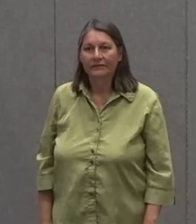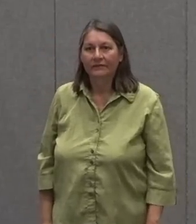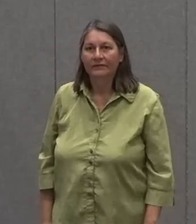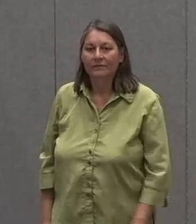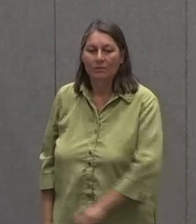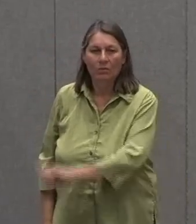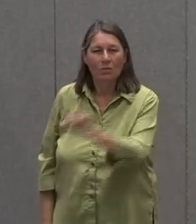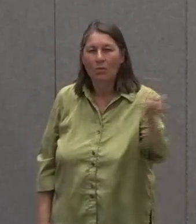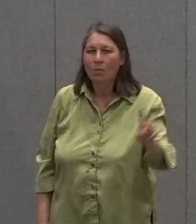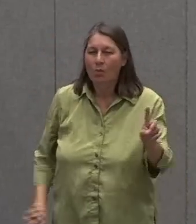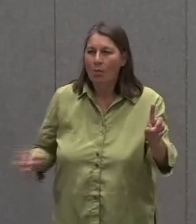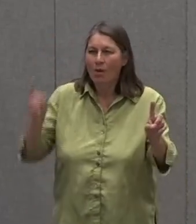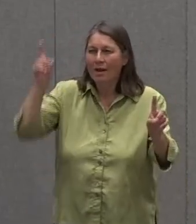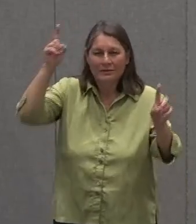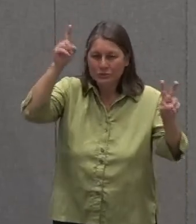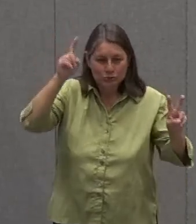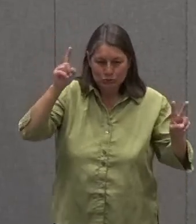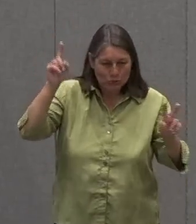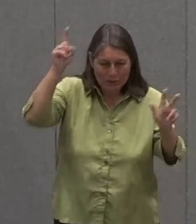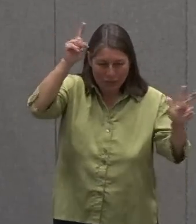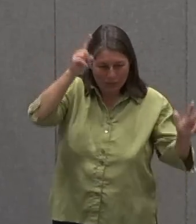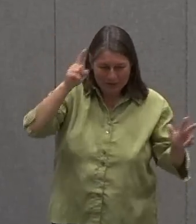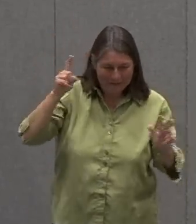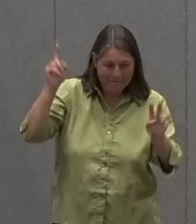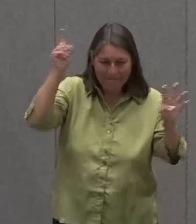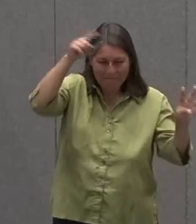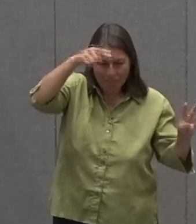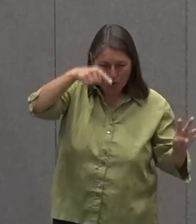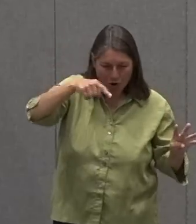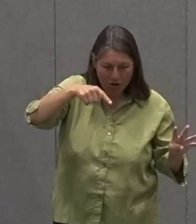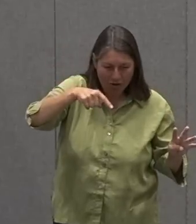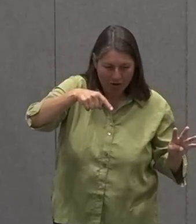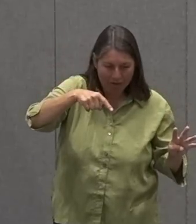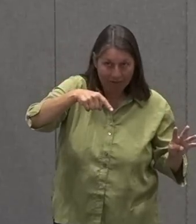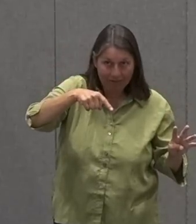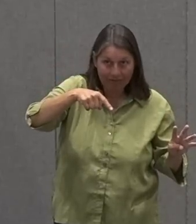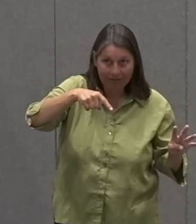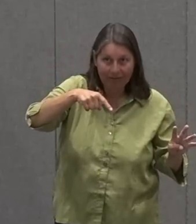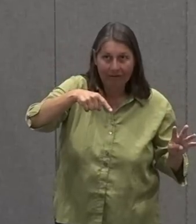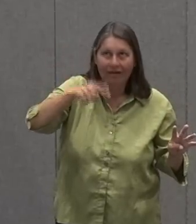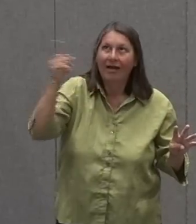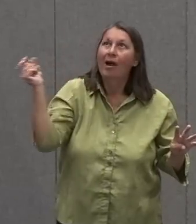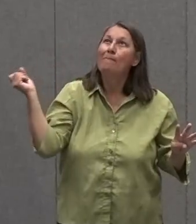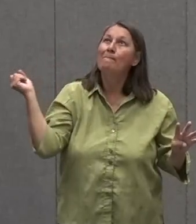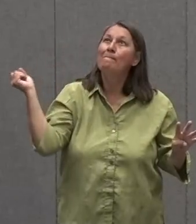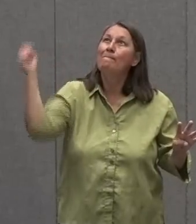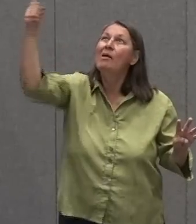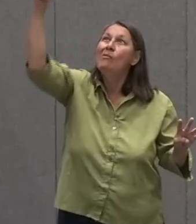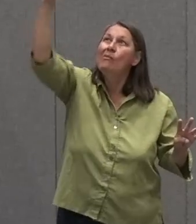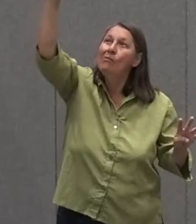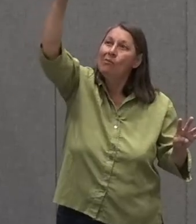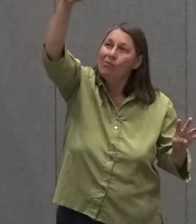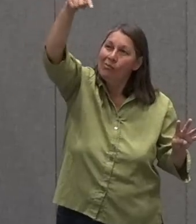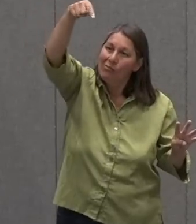"One, two, three, four," the bush ox counted, but he too was slow.